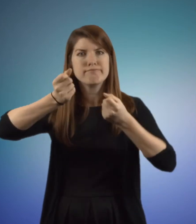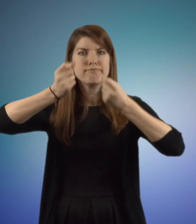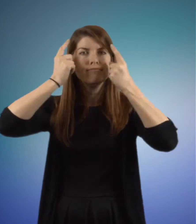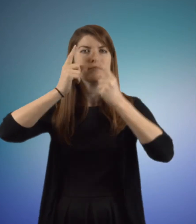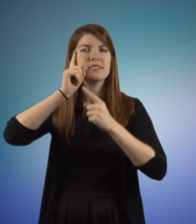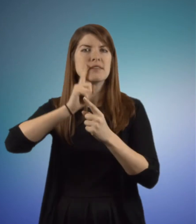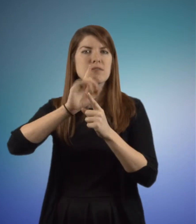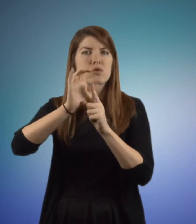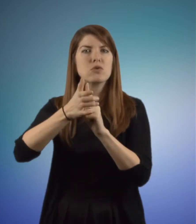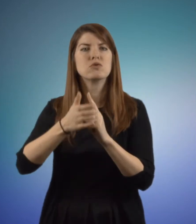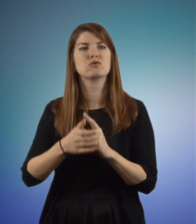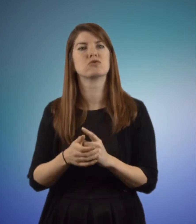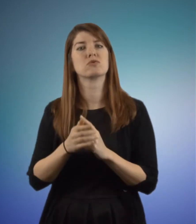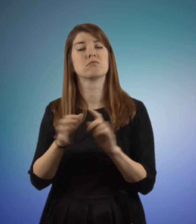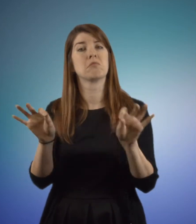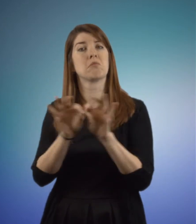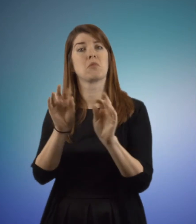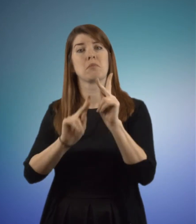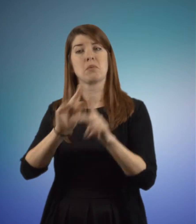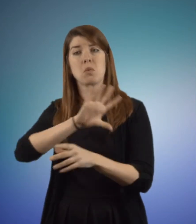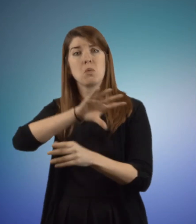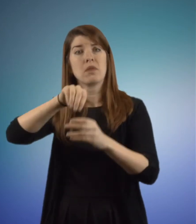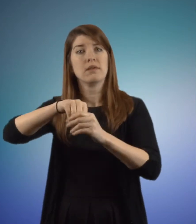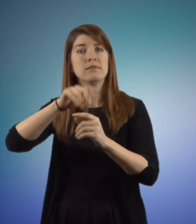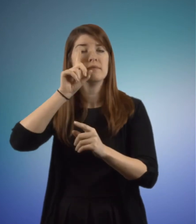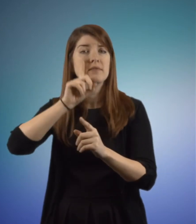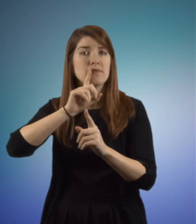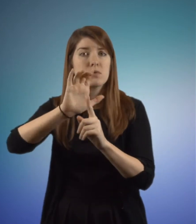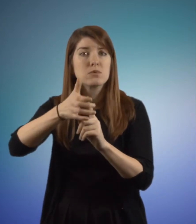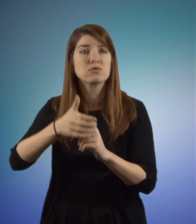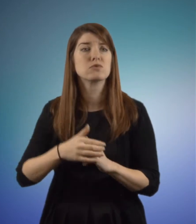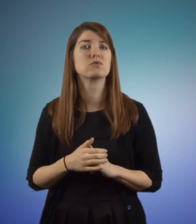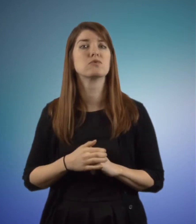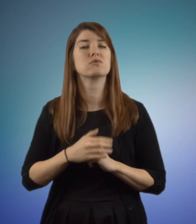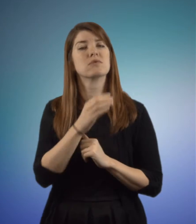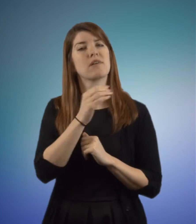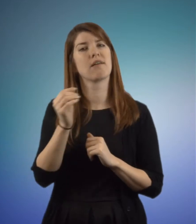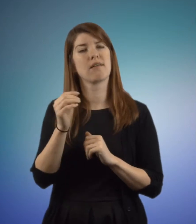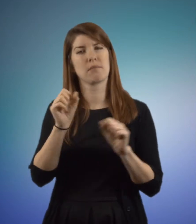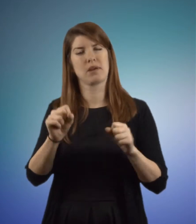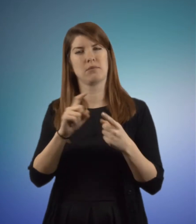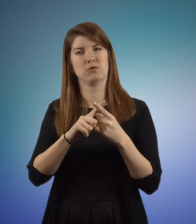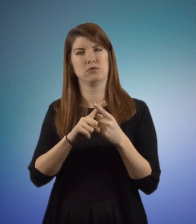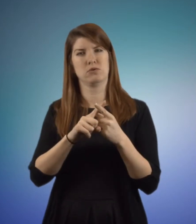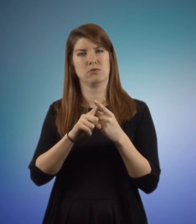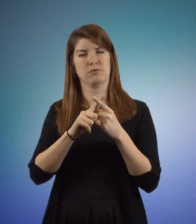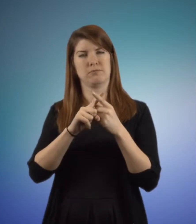Prominent persons among the deaf culture and be able to decide for themselves, kind of, where they fit.